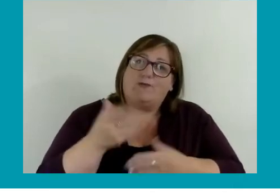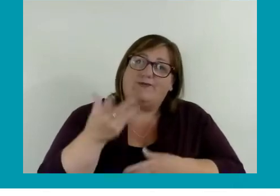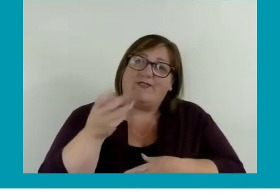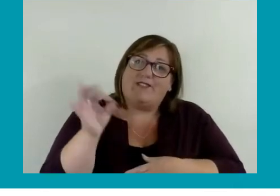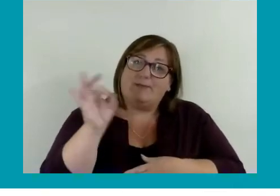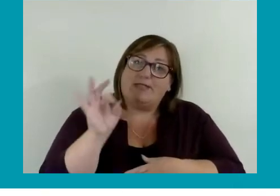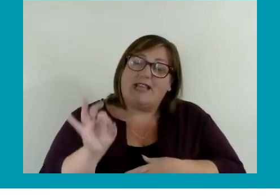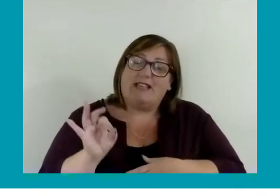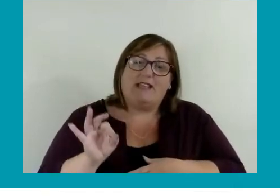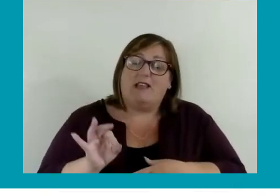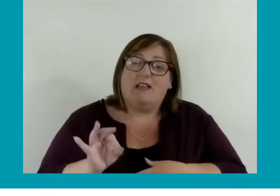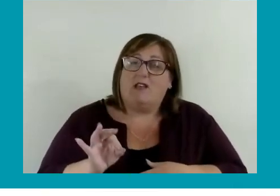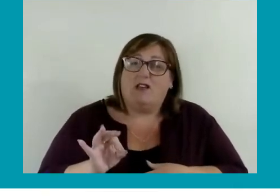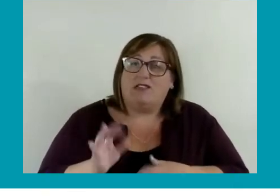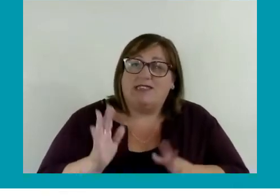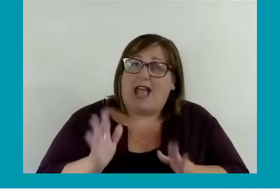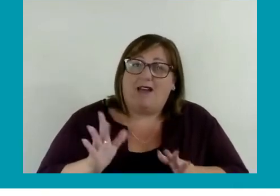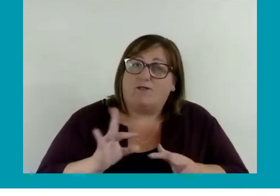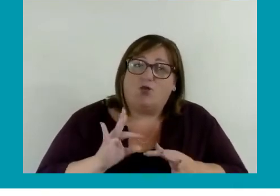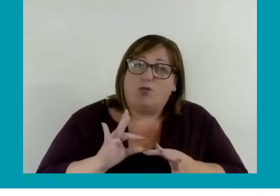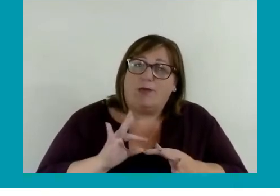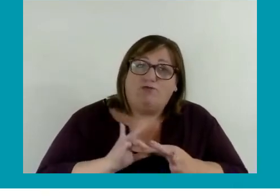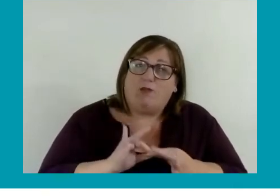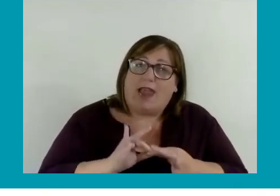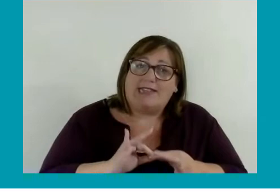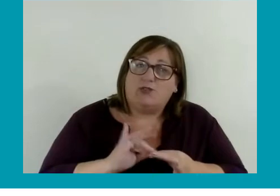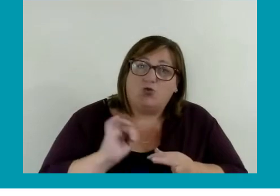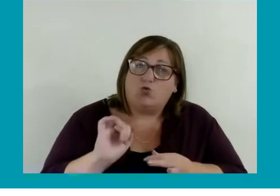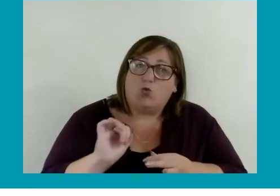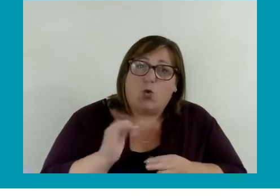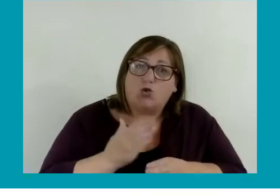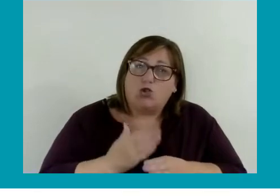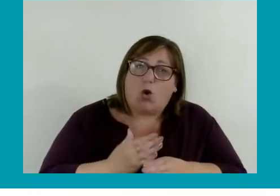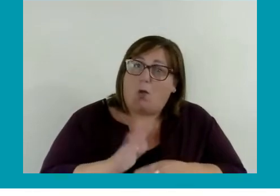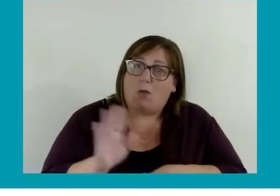go on a course to do that and claim half money back from work so another kind of